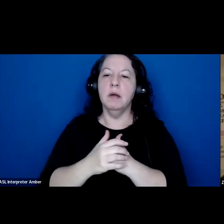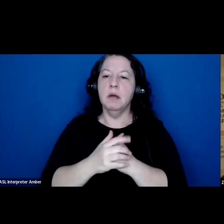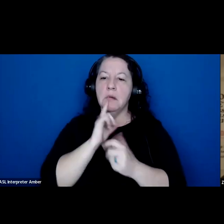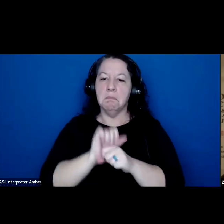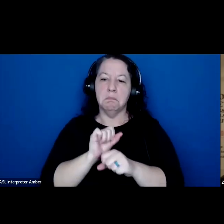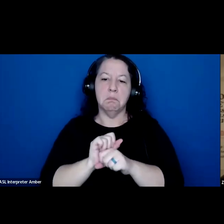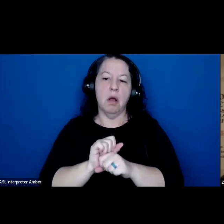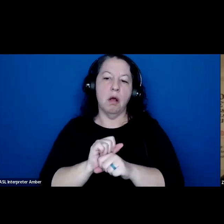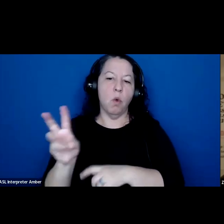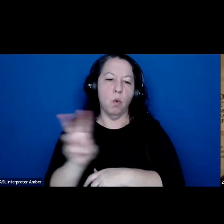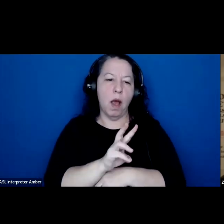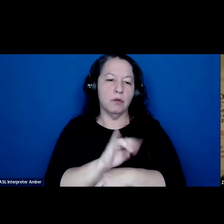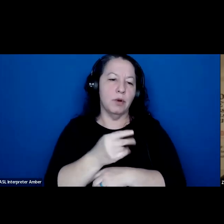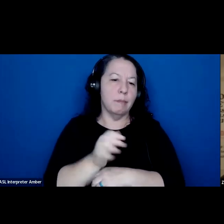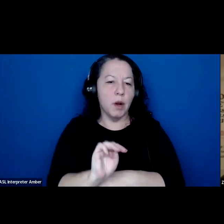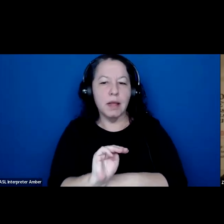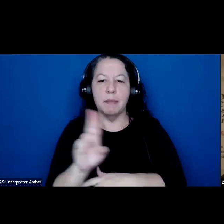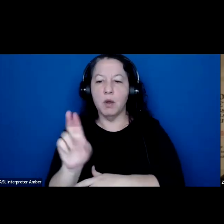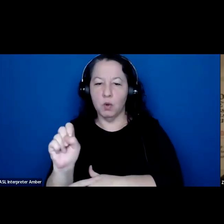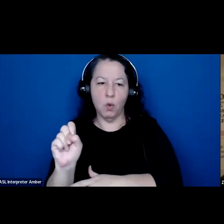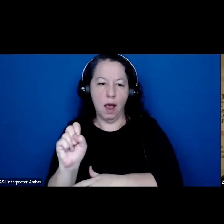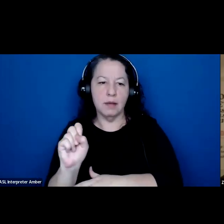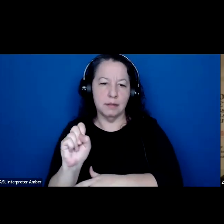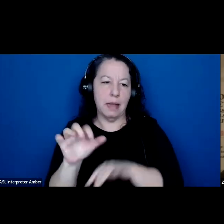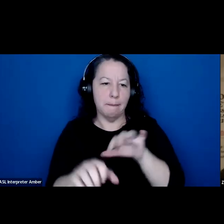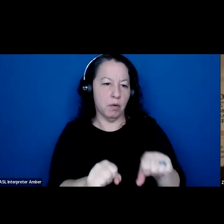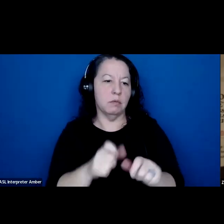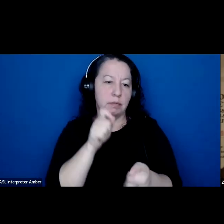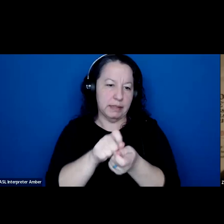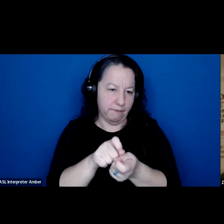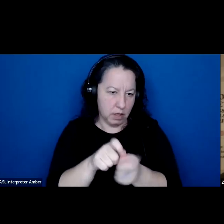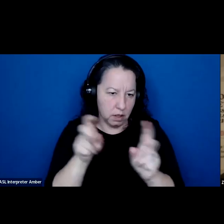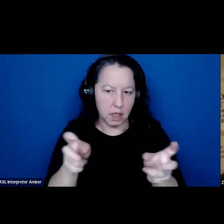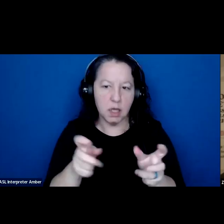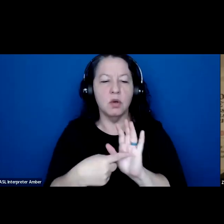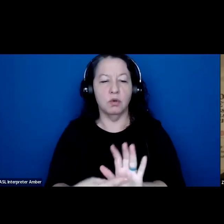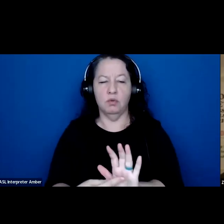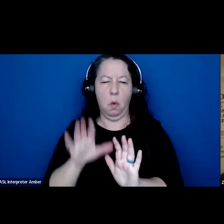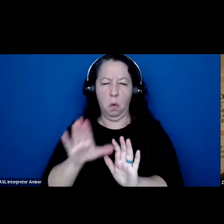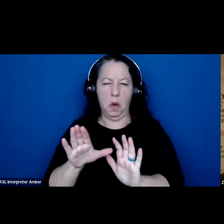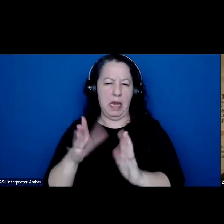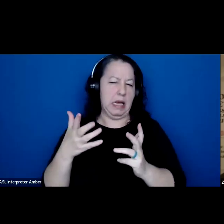Western imperialism and U.S. imperialism in particular is showing its ugly teeth in this current moment,